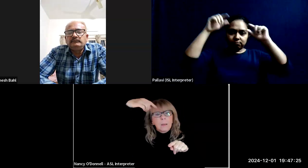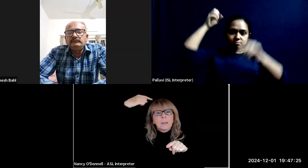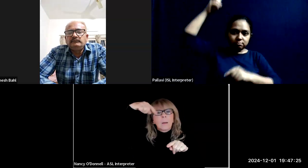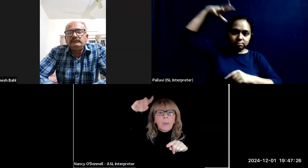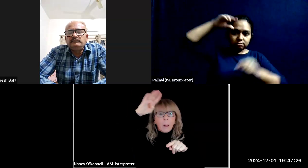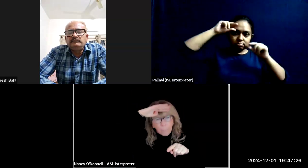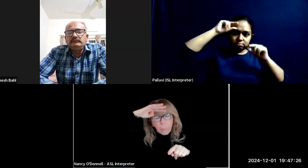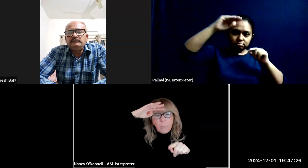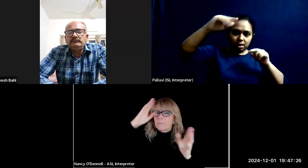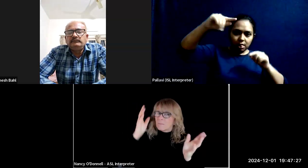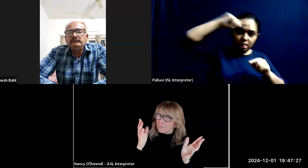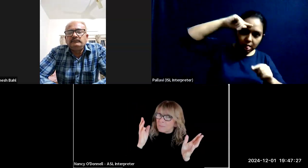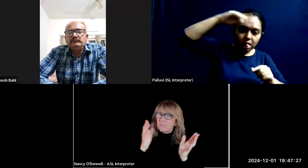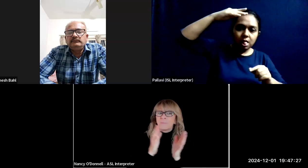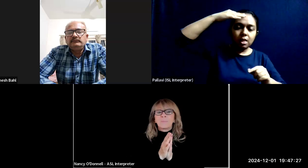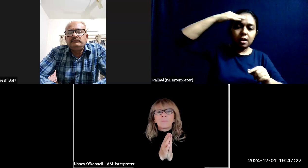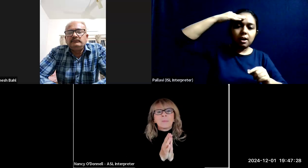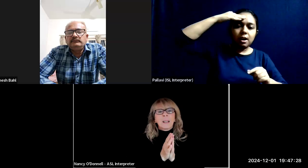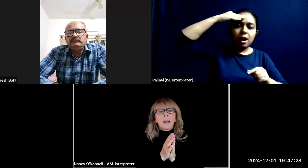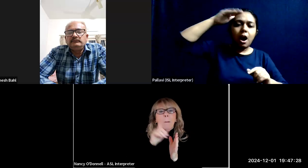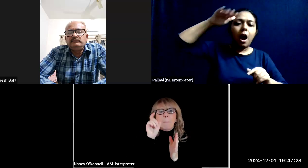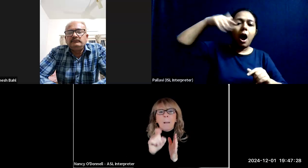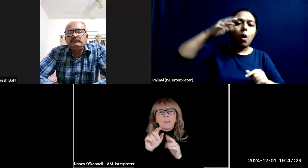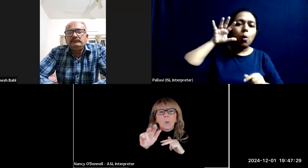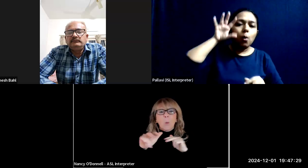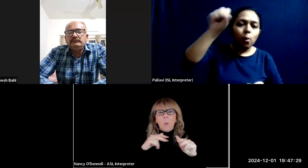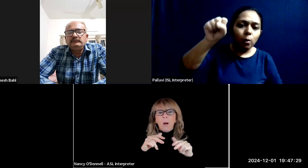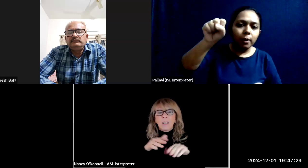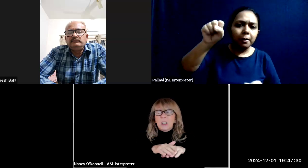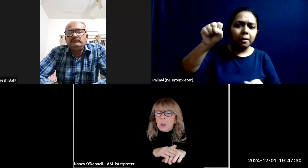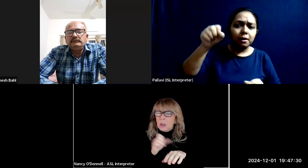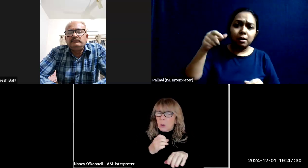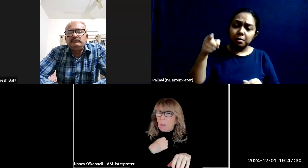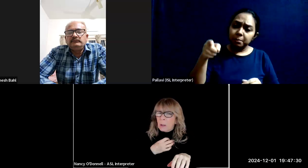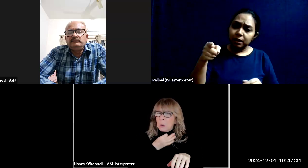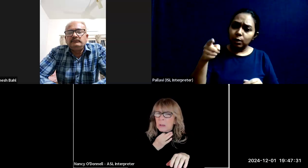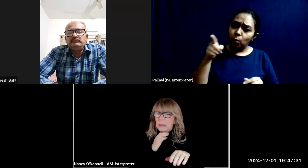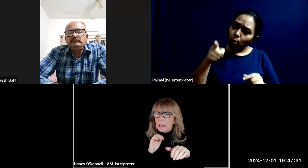So is there how fast can a person walk